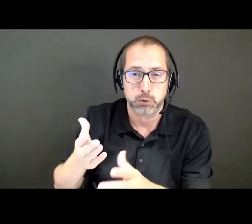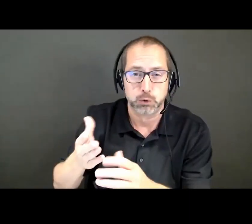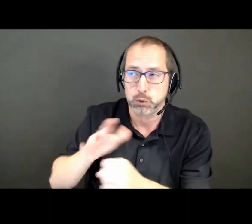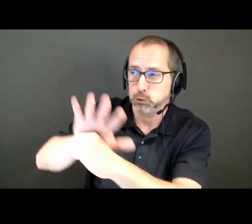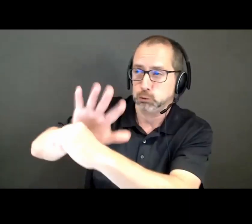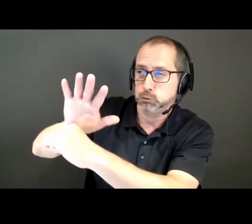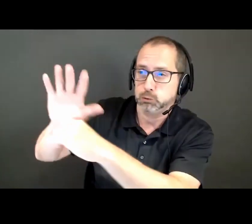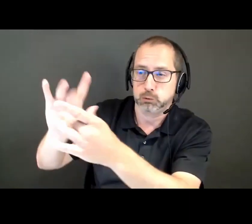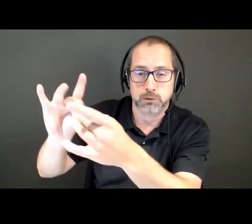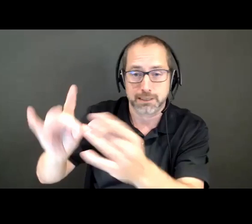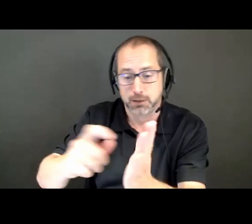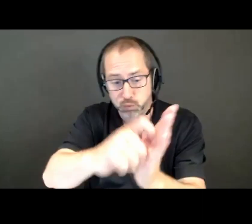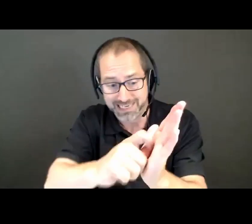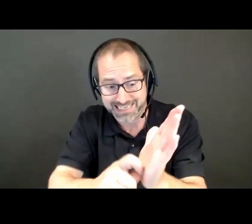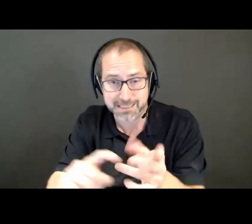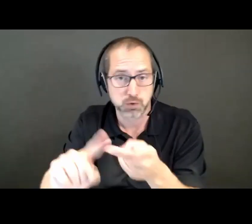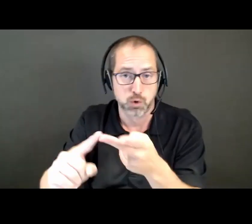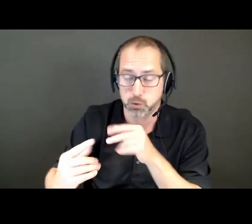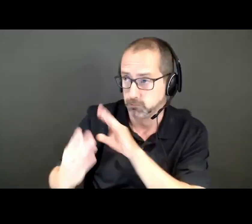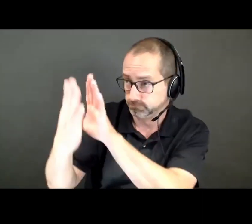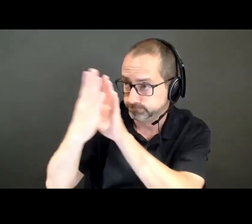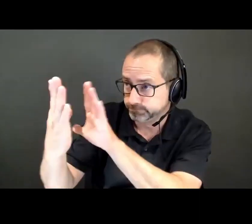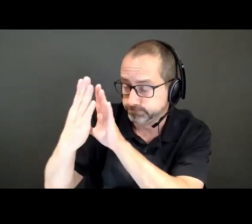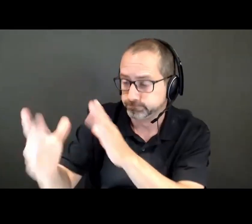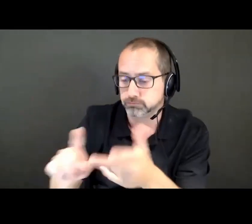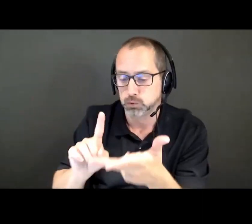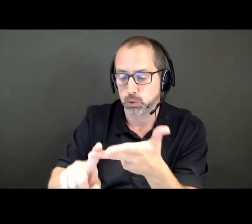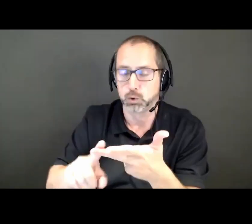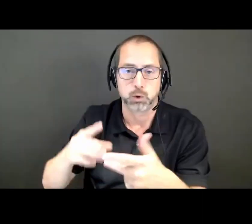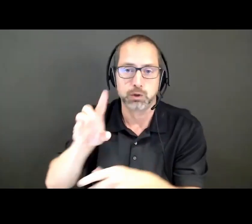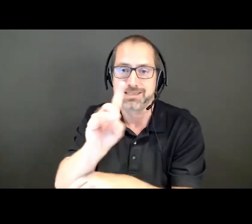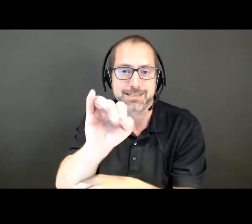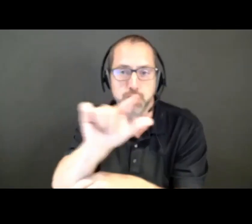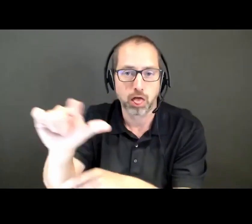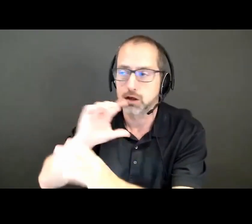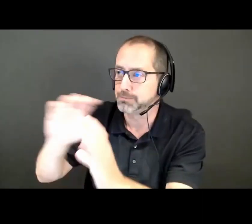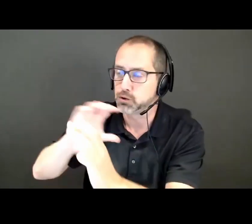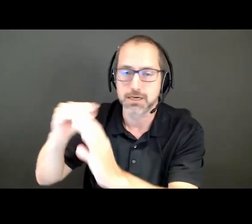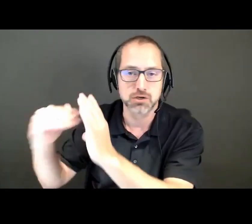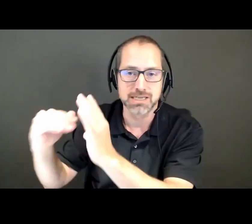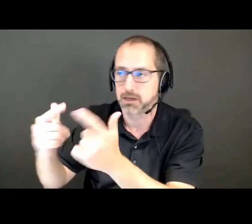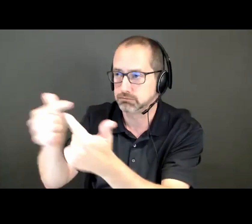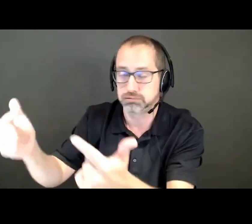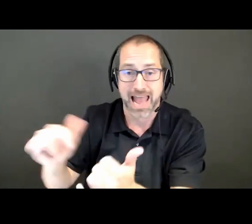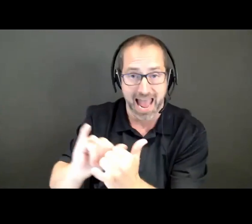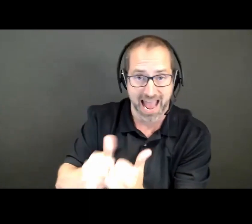written, face to face, digital communication. The choice of the way or the channel for delivering